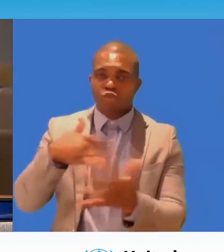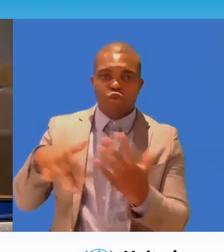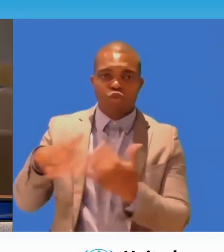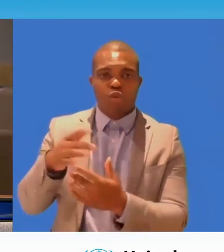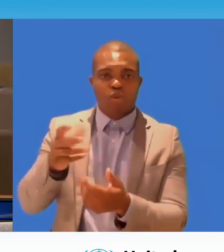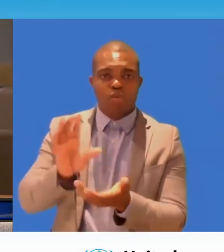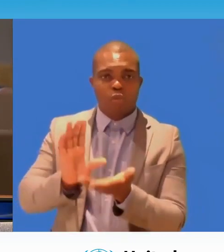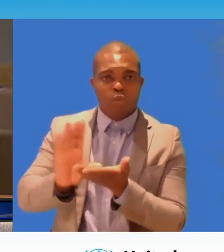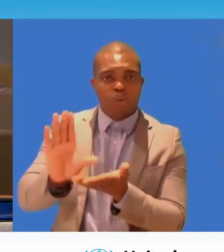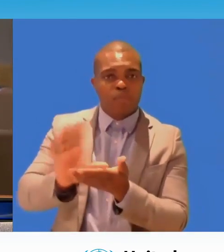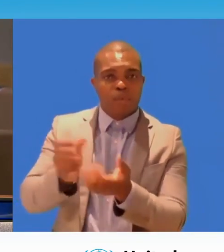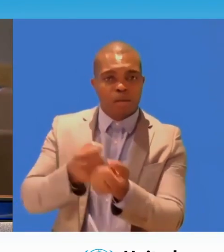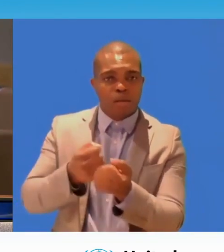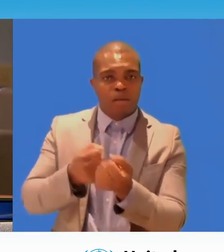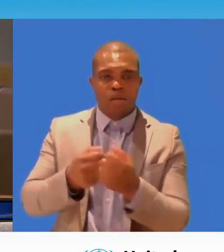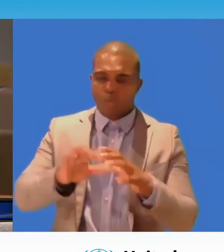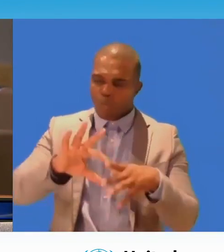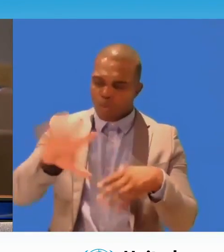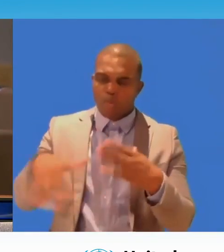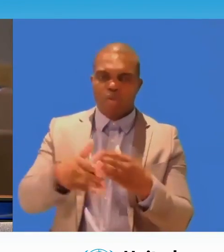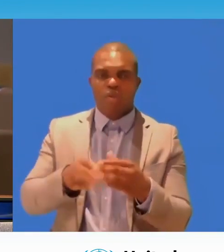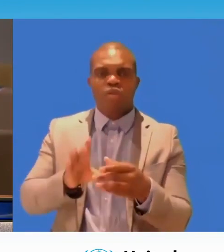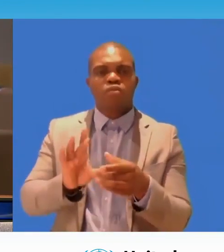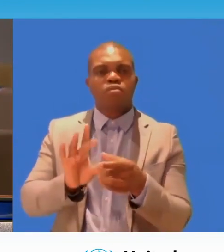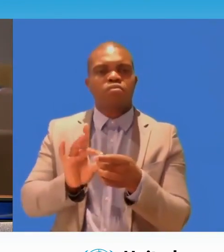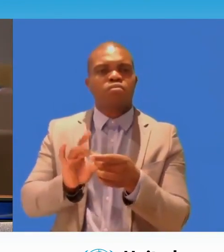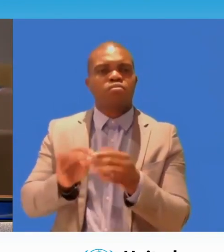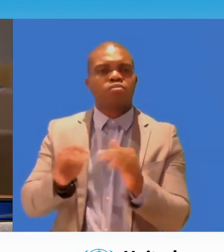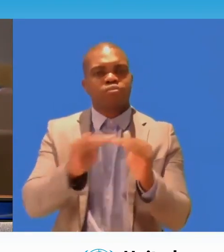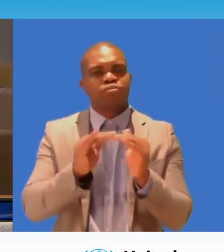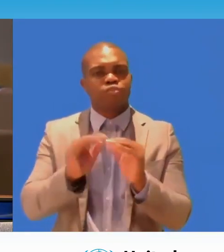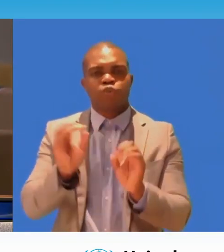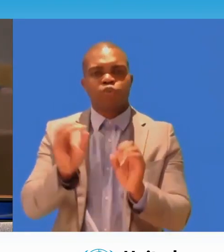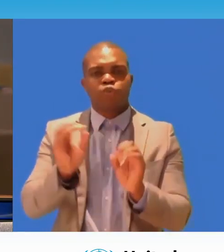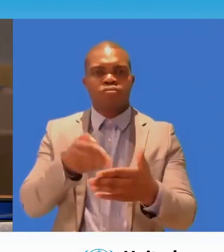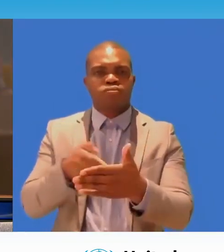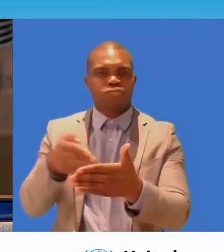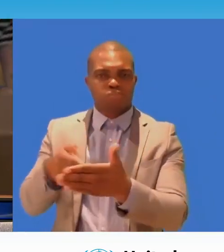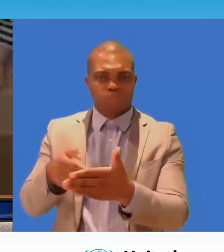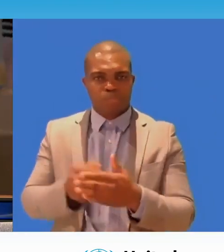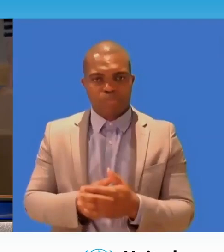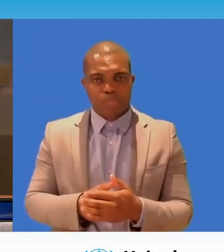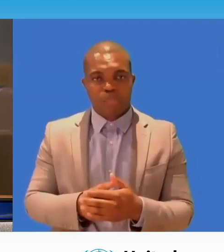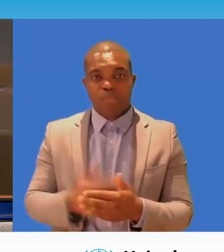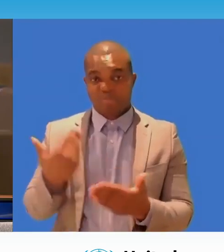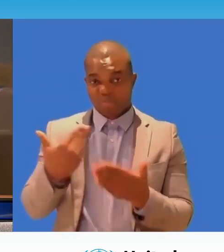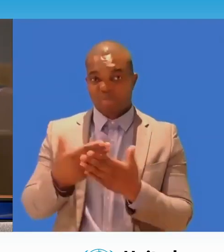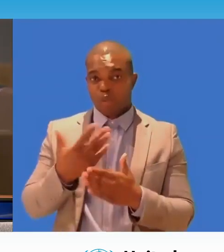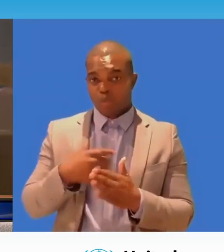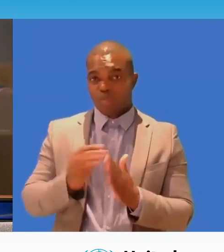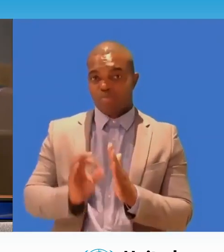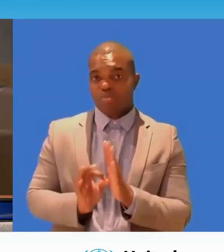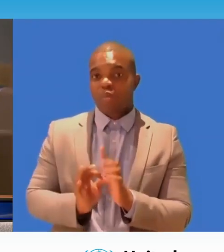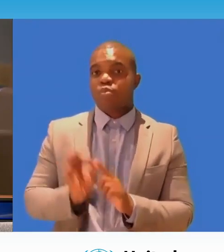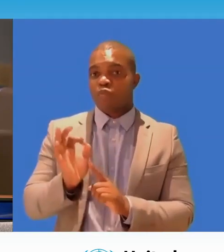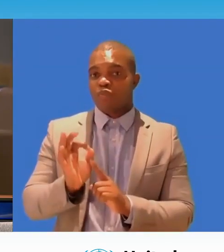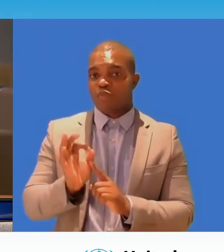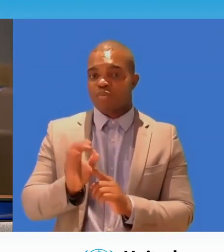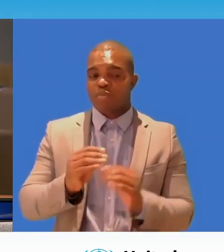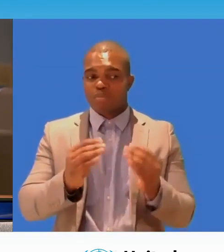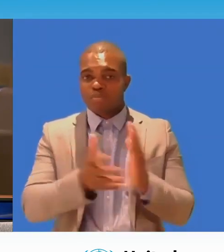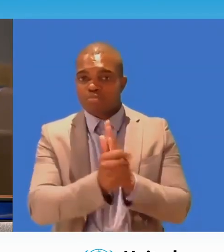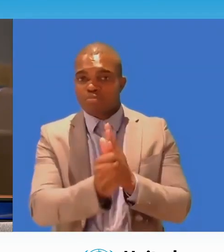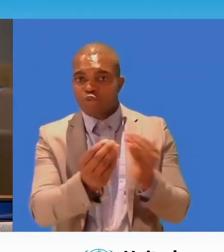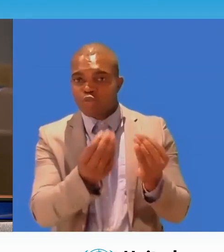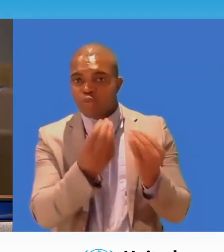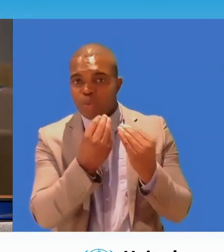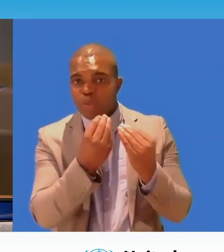VOC vocational training employment support and social protective initiative there are 1,100